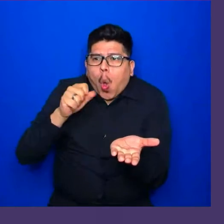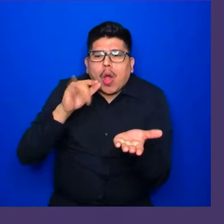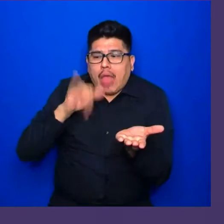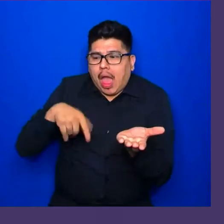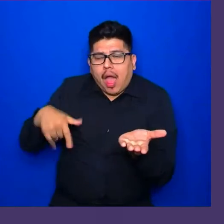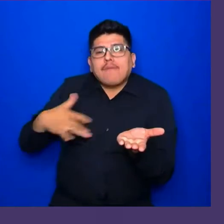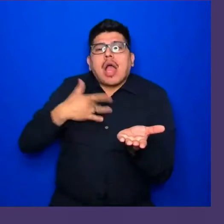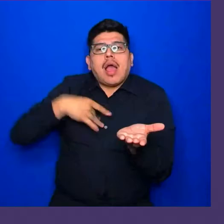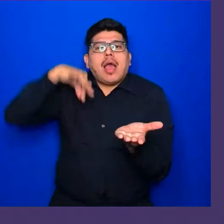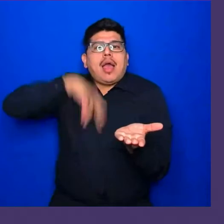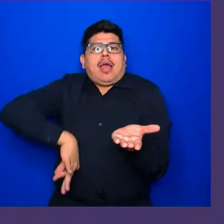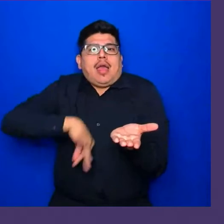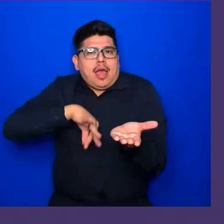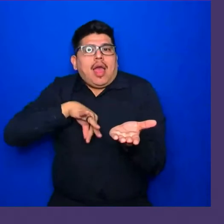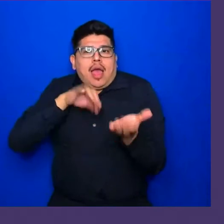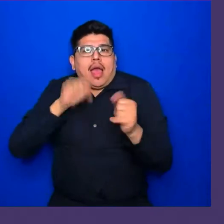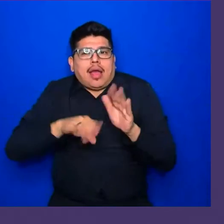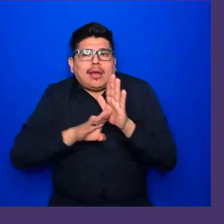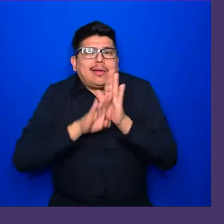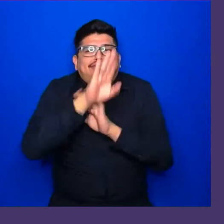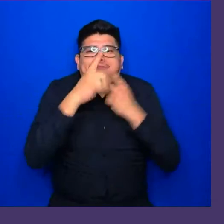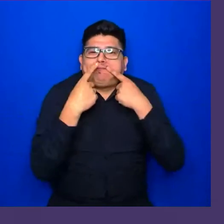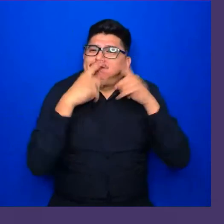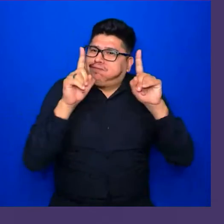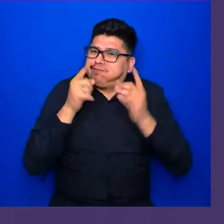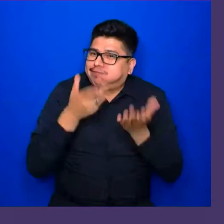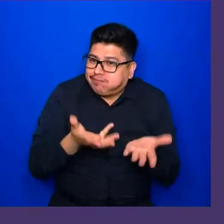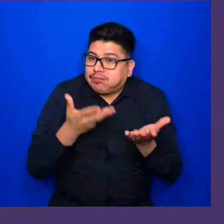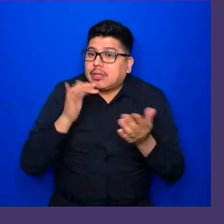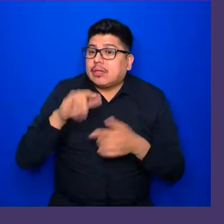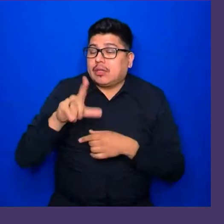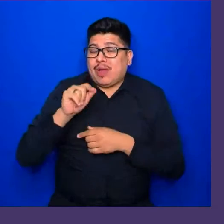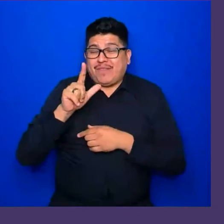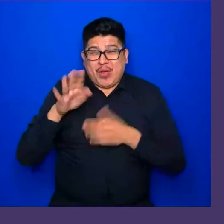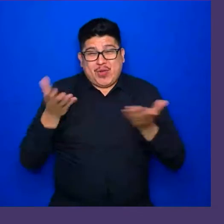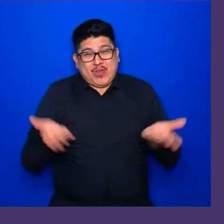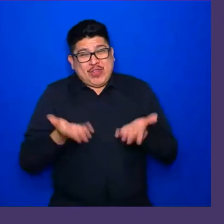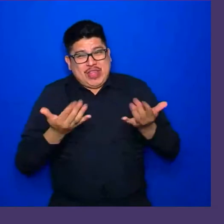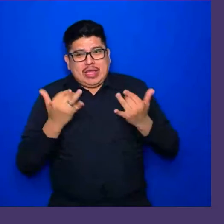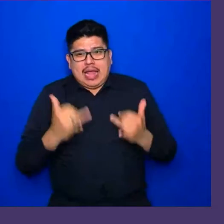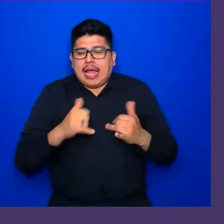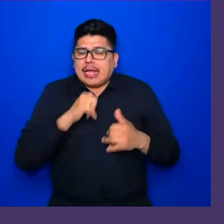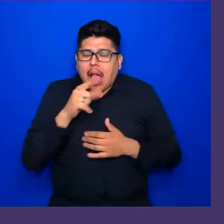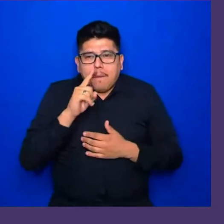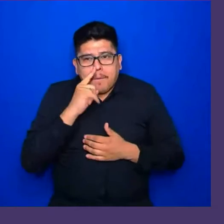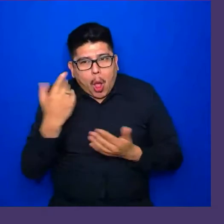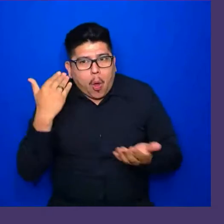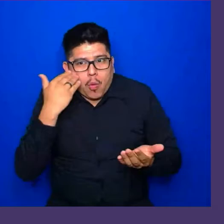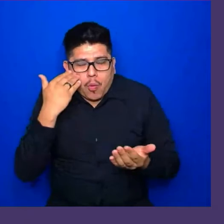that 2024. It's not going to be boring. Sara Minkara: Far from it.